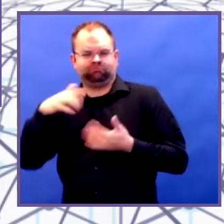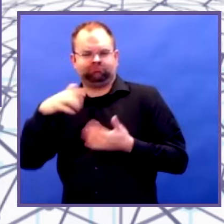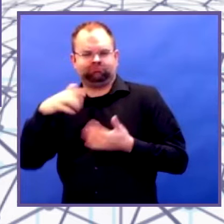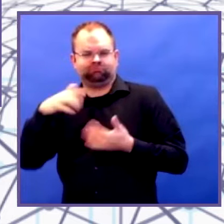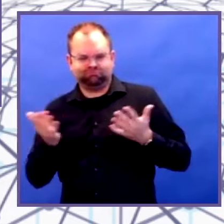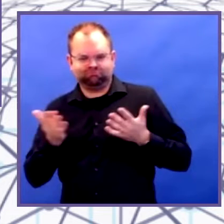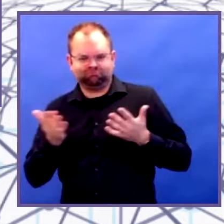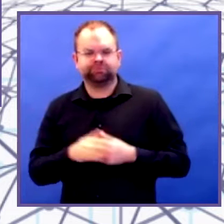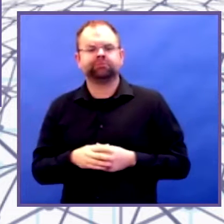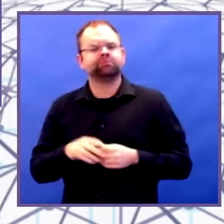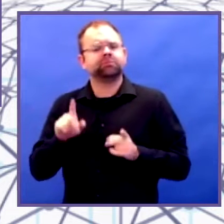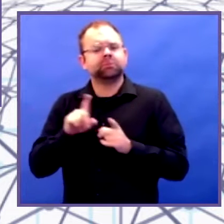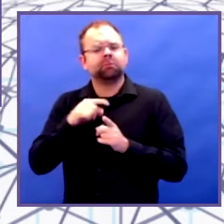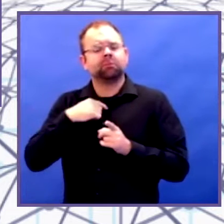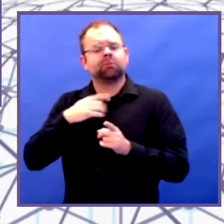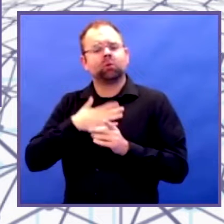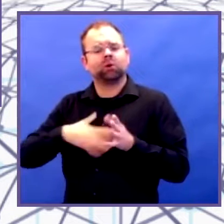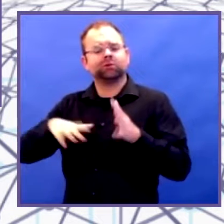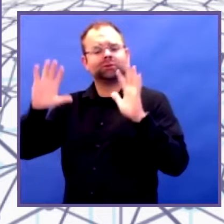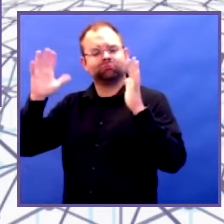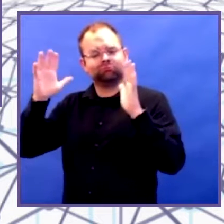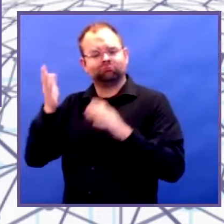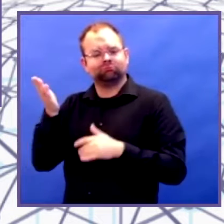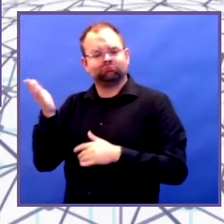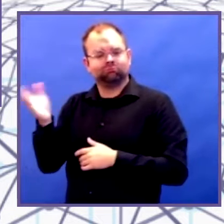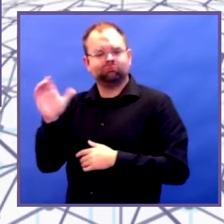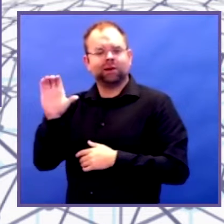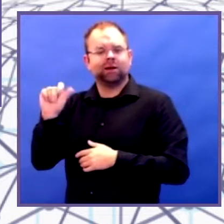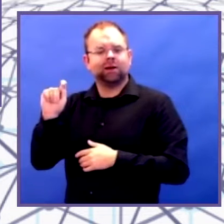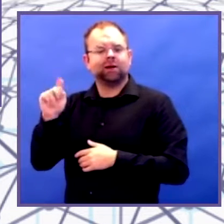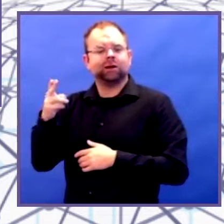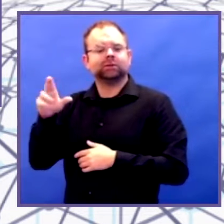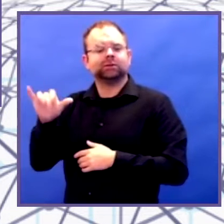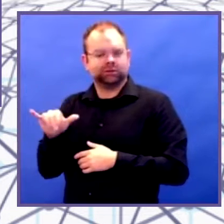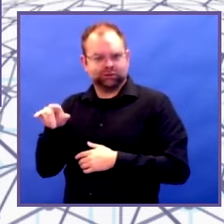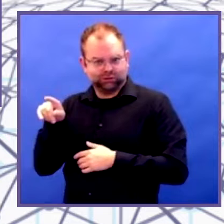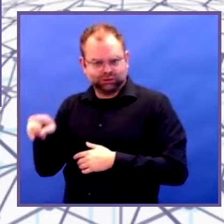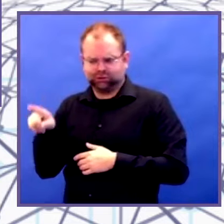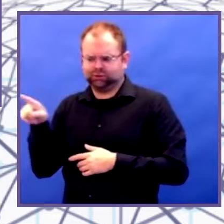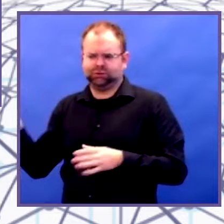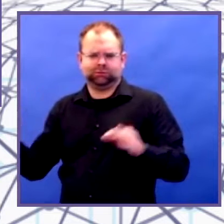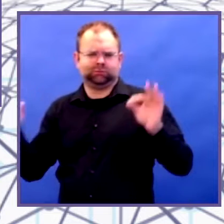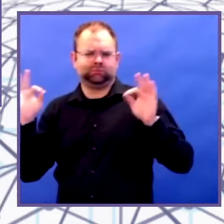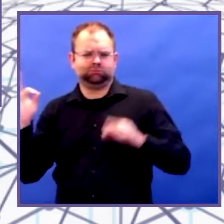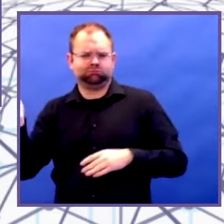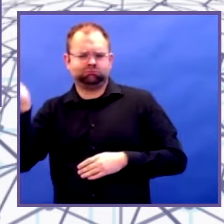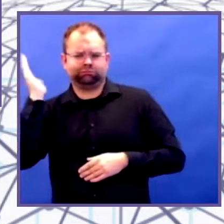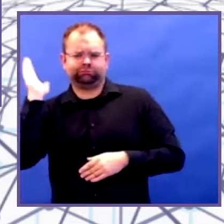notes. And so here, I'm going to have to stand here because I do have my speech written up for